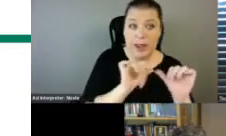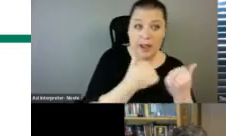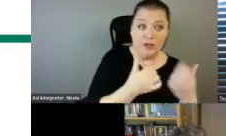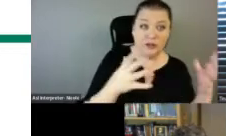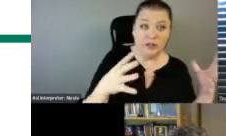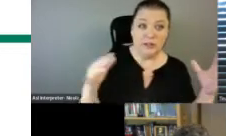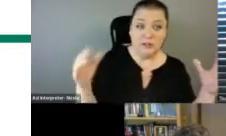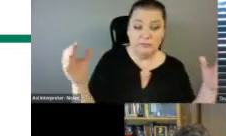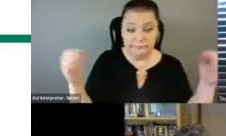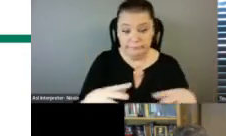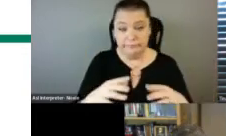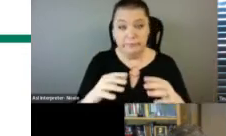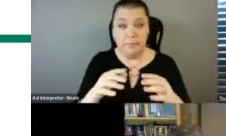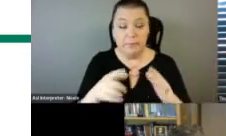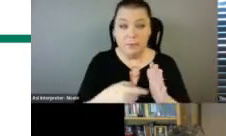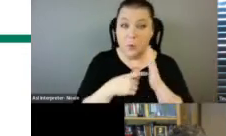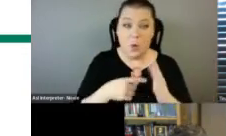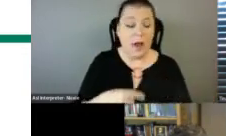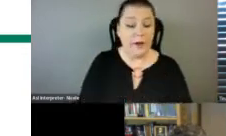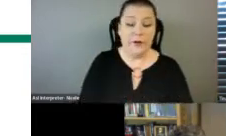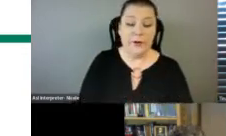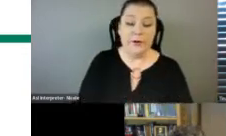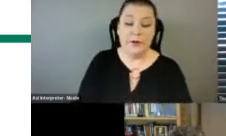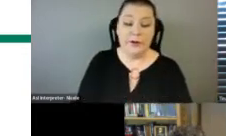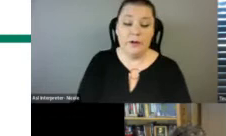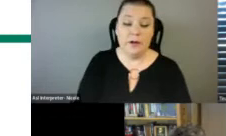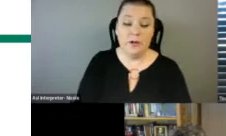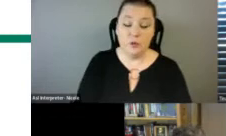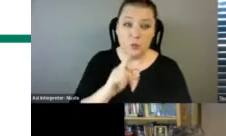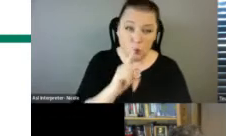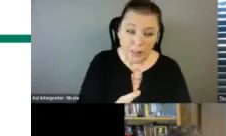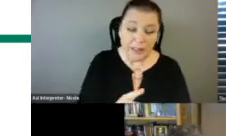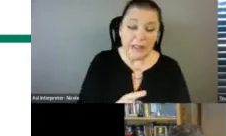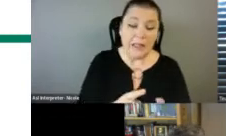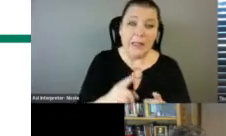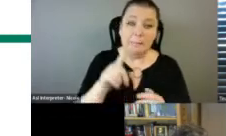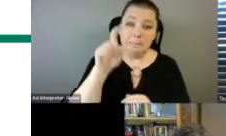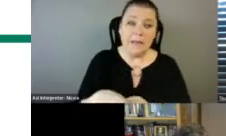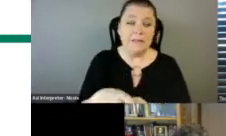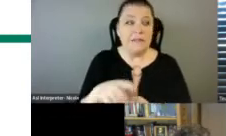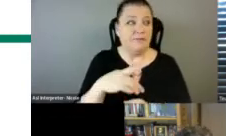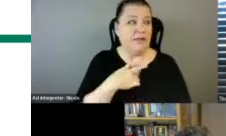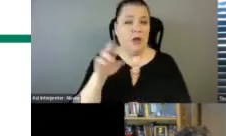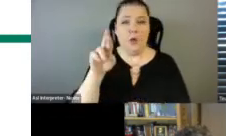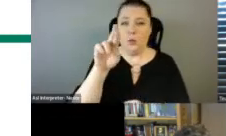I'm just going to suggest you start there. It really, it must be real, not just having someone